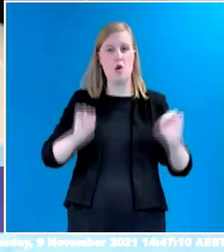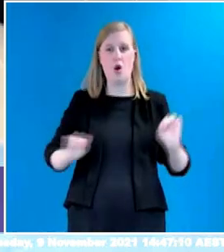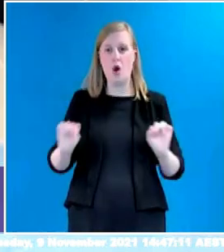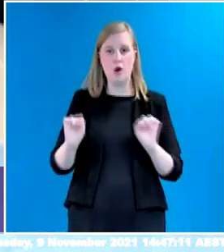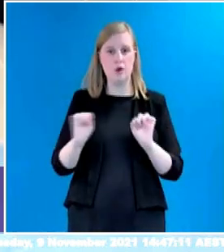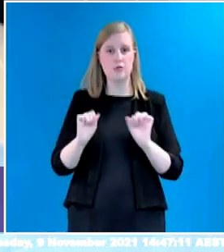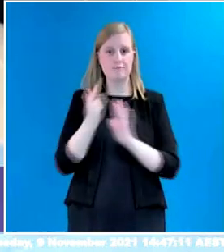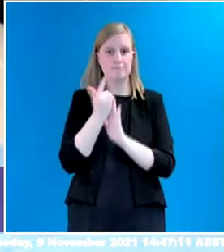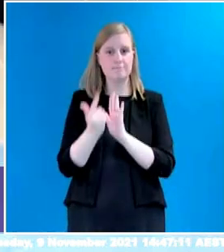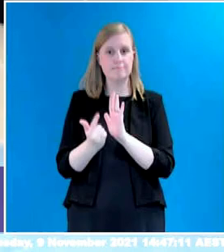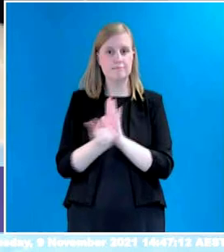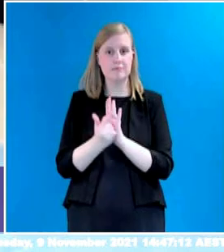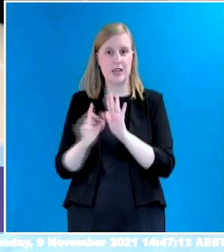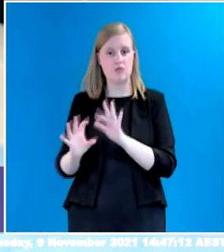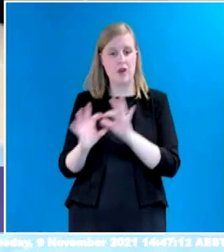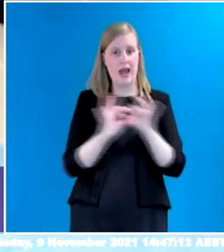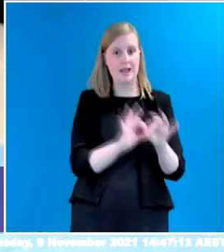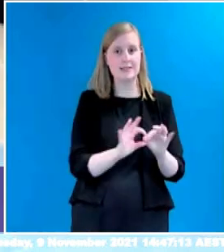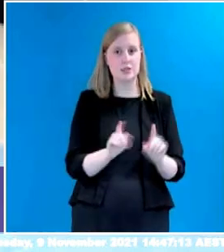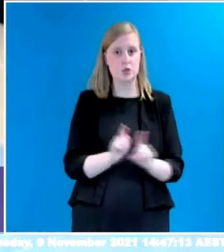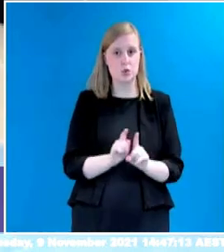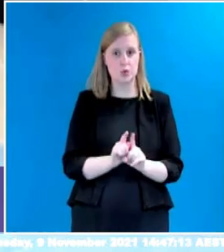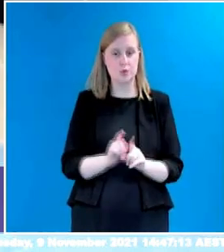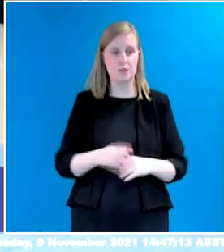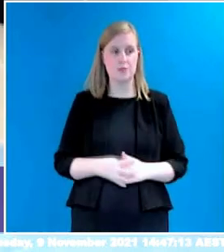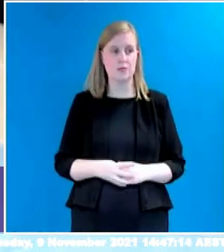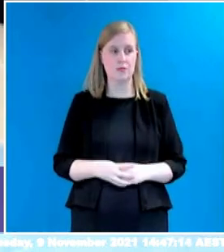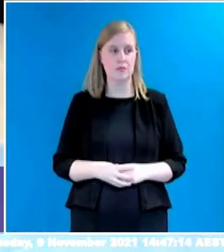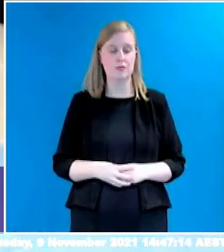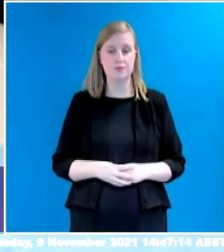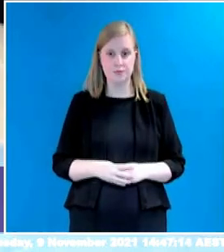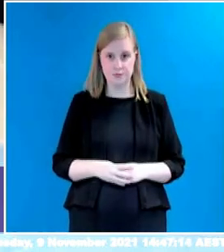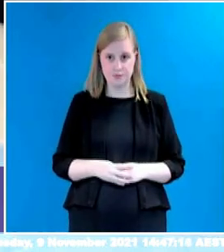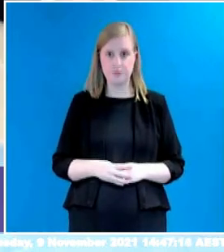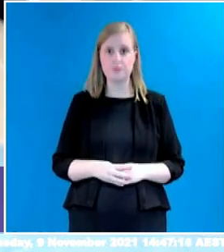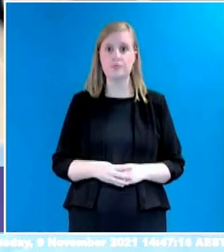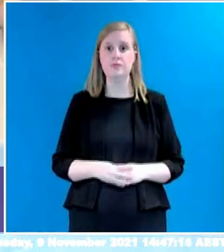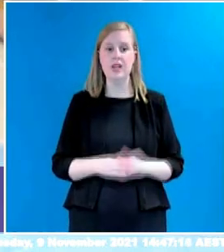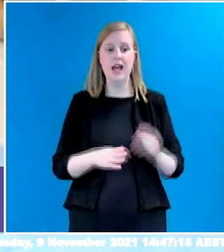On this question of rights that are immediately realised, are we